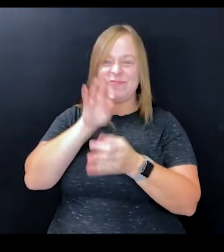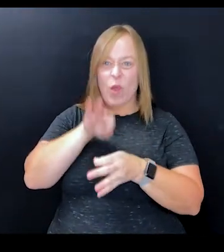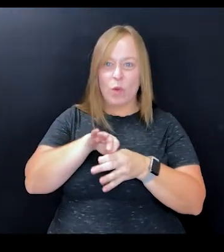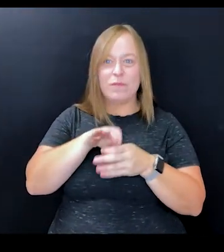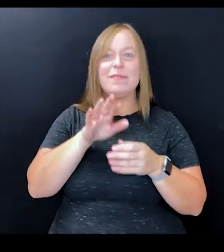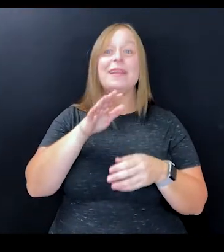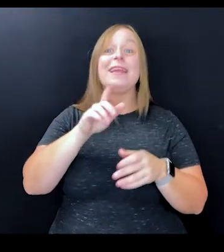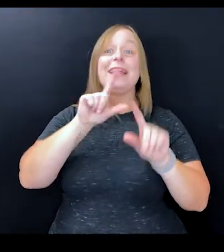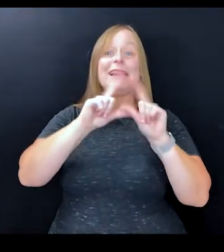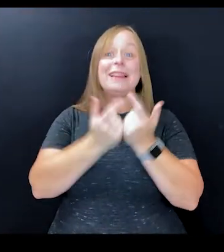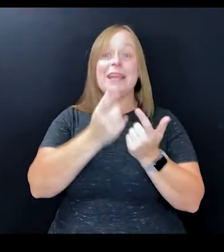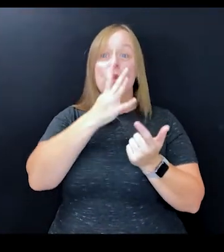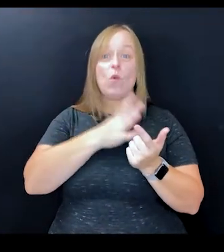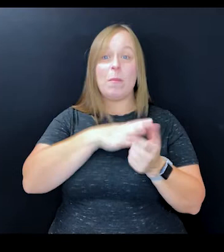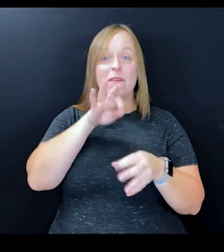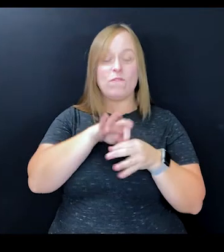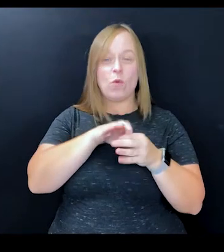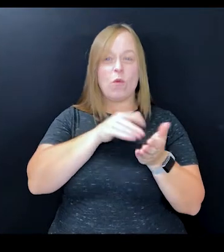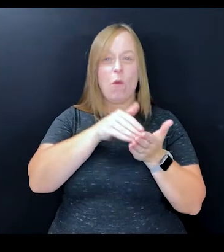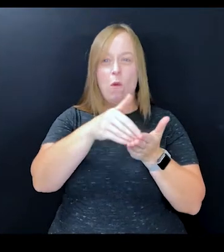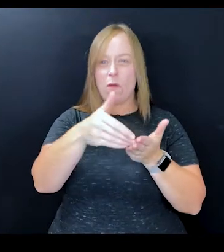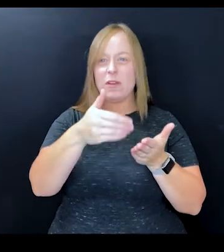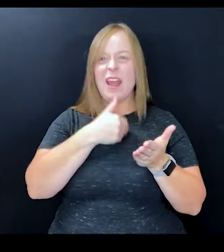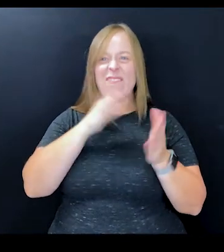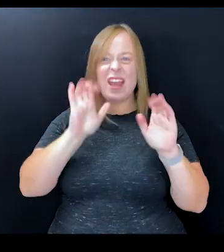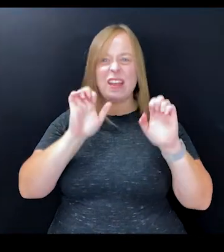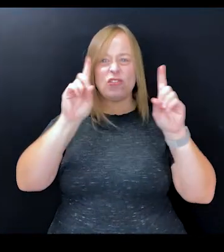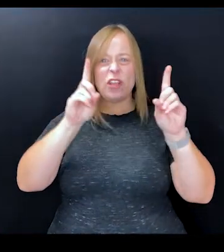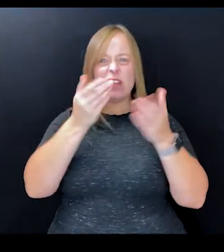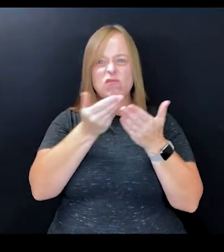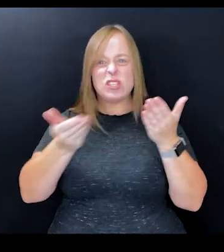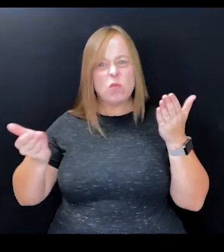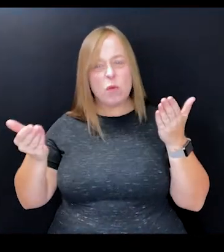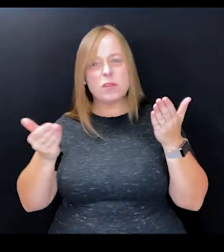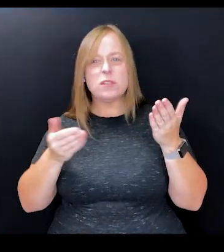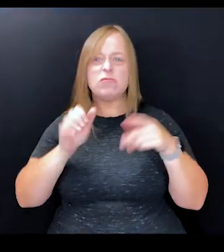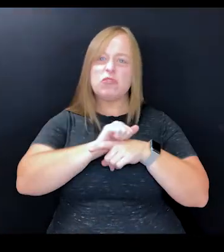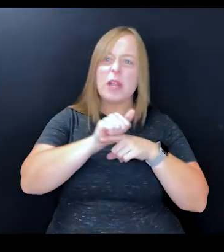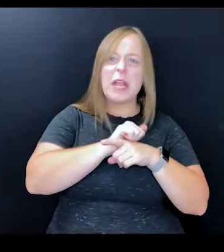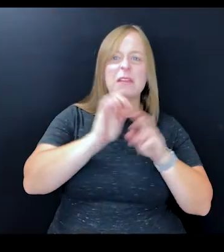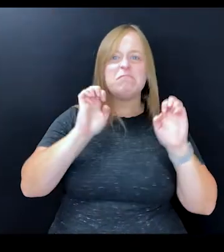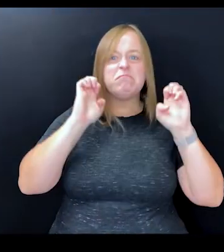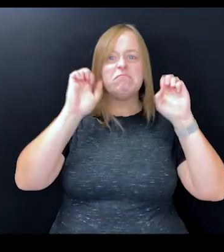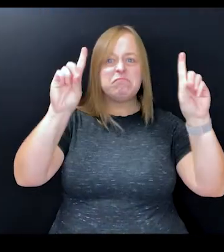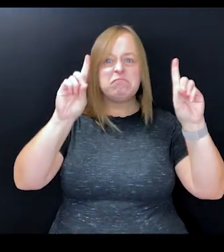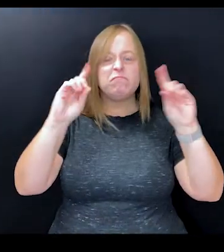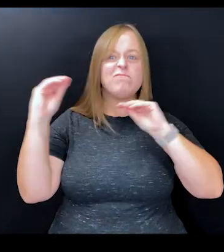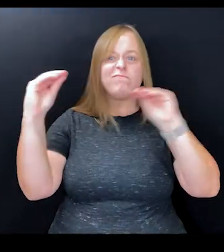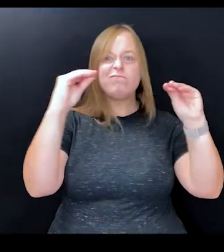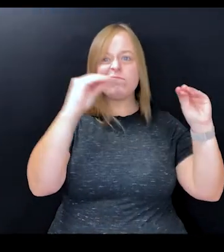So the League of Women Voters often will have educational resources, training, and candidate forms